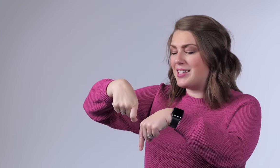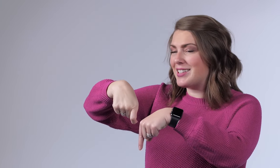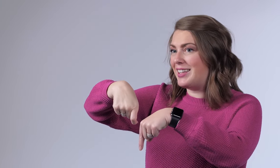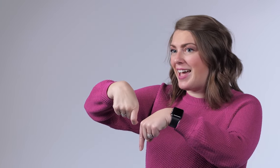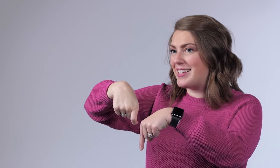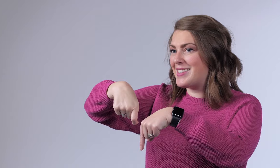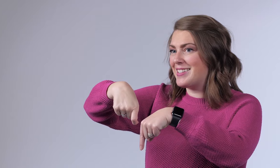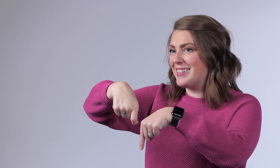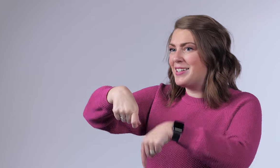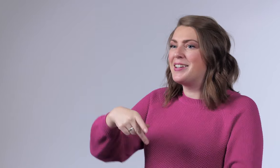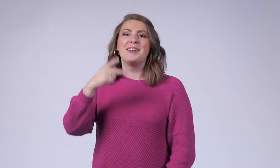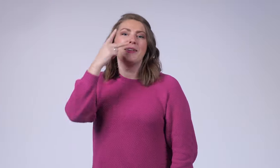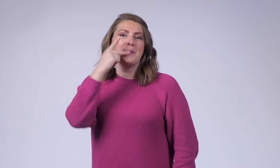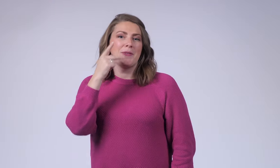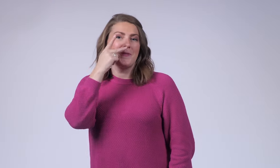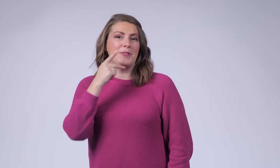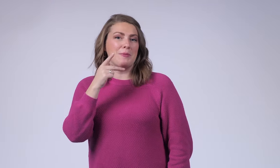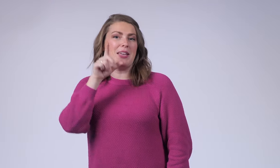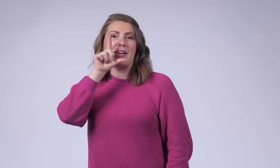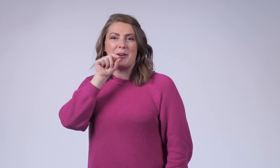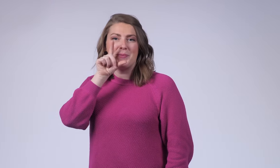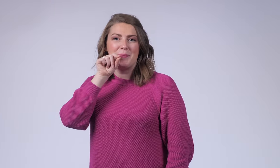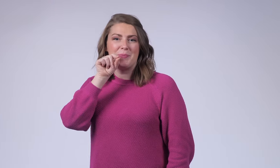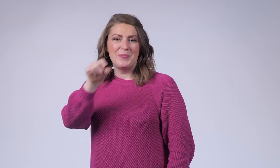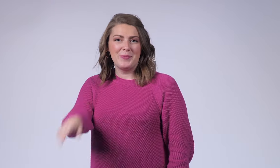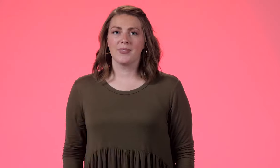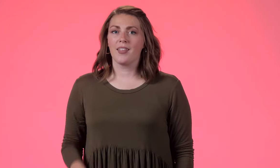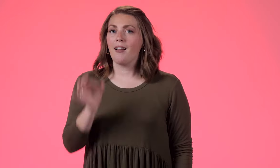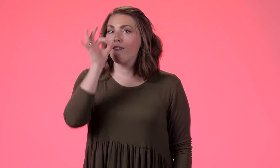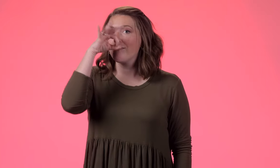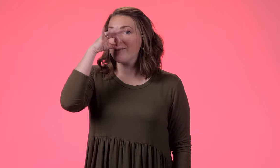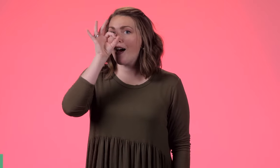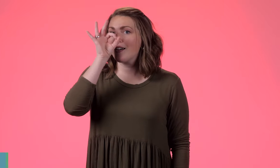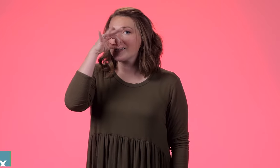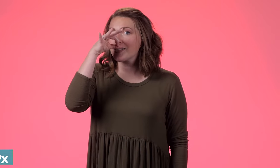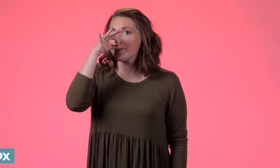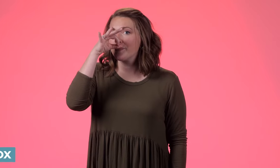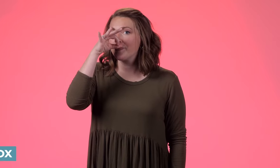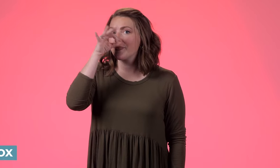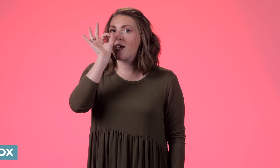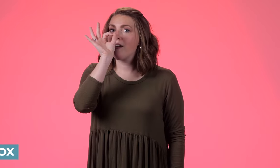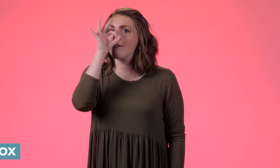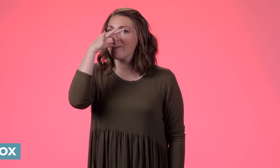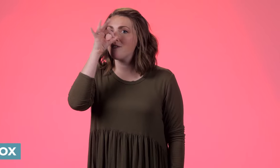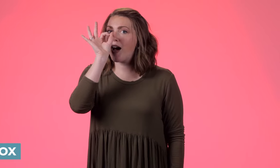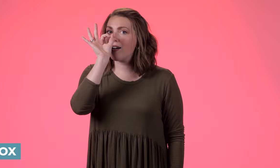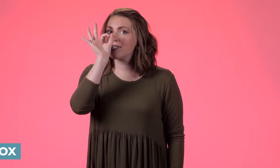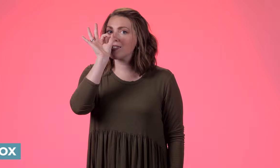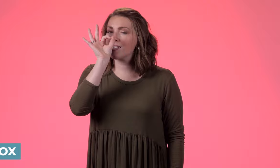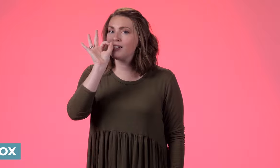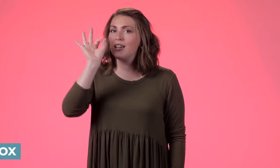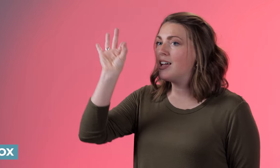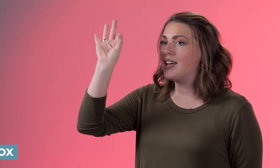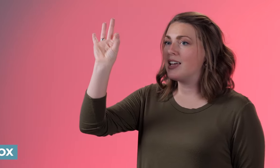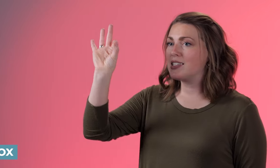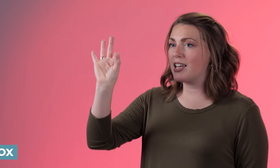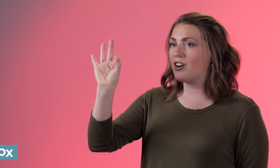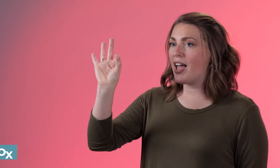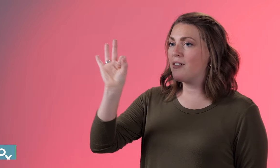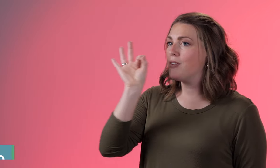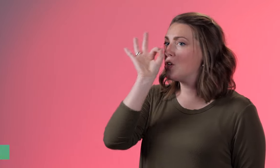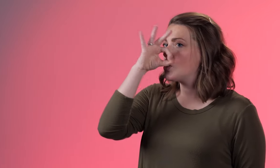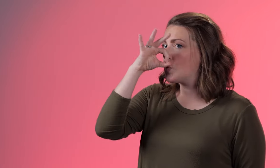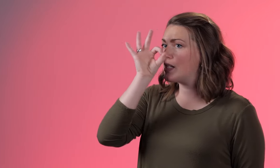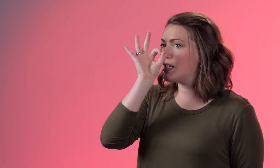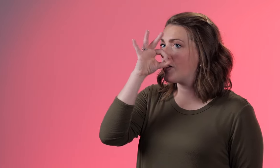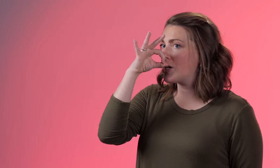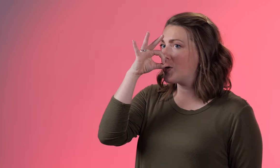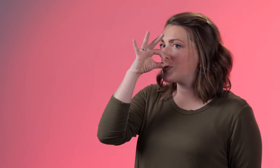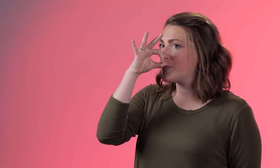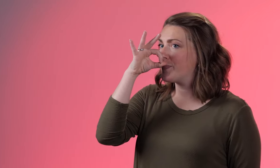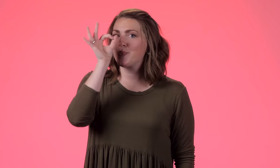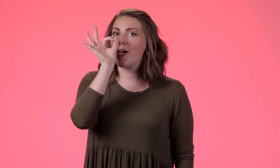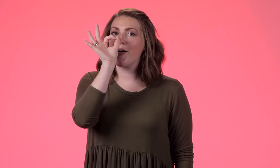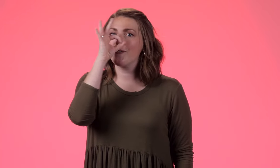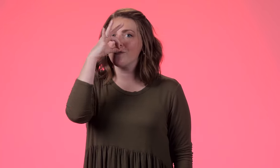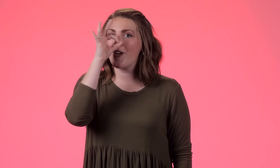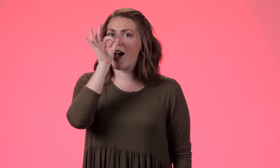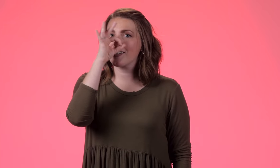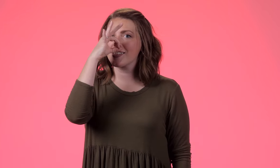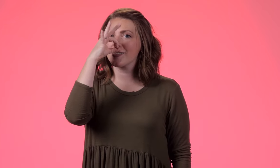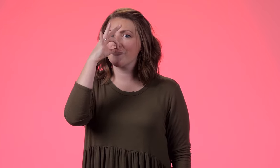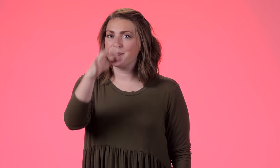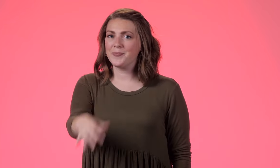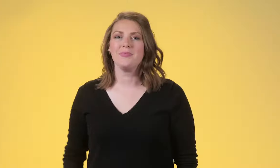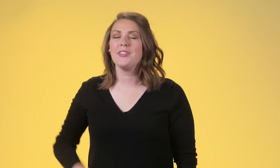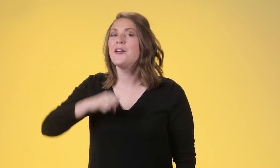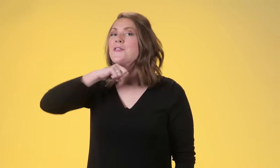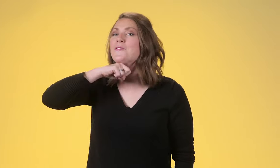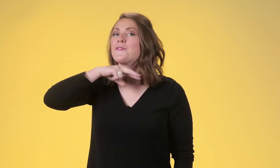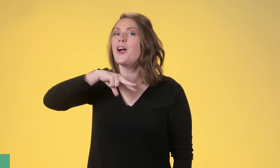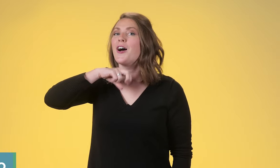its legs 'flamingo.' 'Fox, fox', it's letter 'F' twisting on the nose 'fox.' 'Frog,